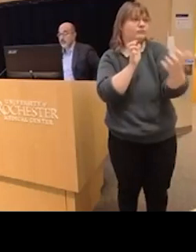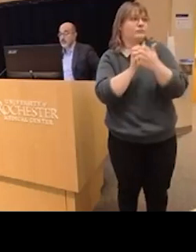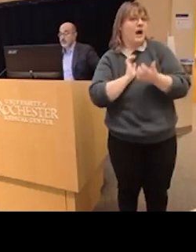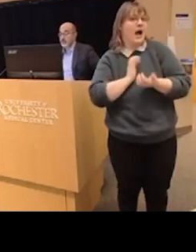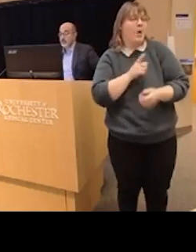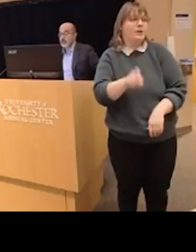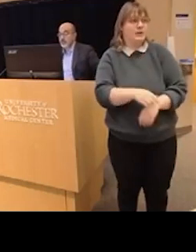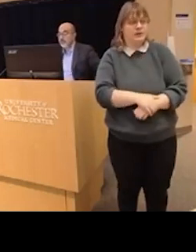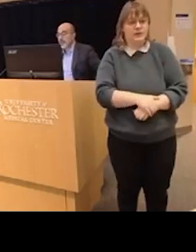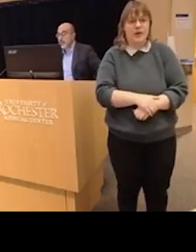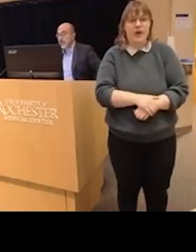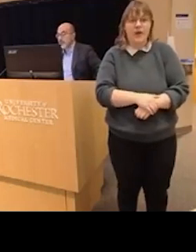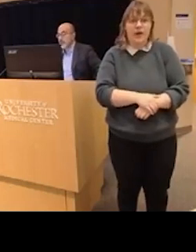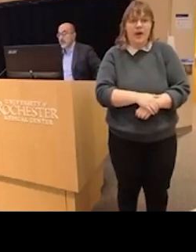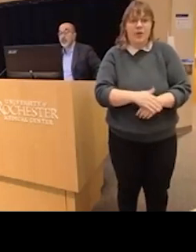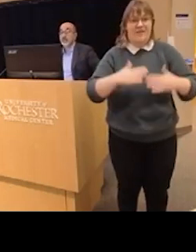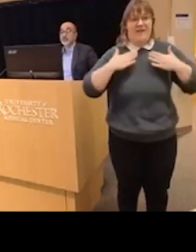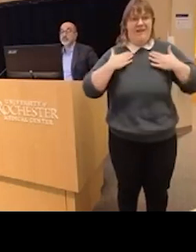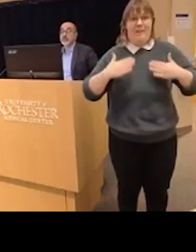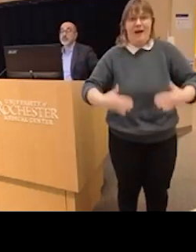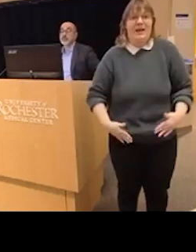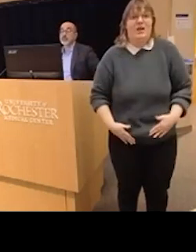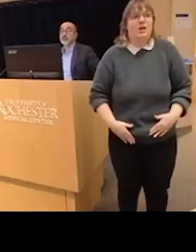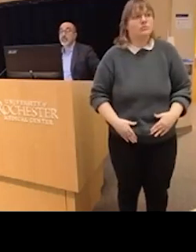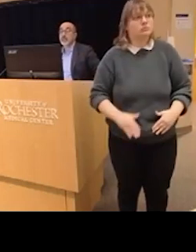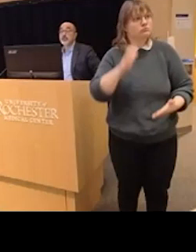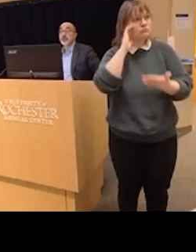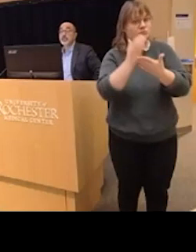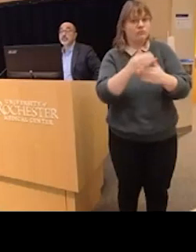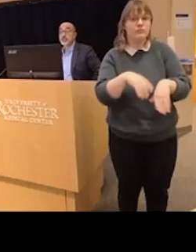what we do is you know we get a paint body map we get all kinds of scales of pain and function and